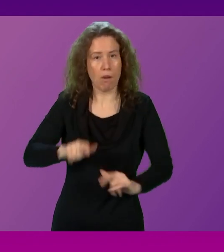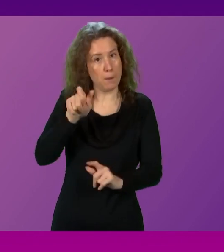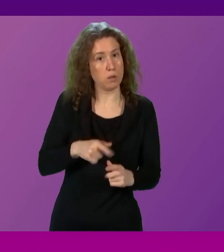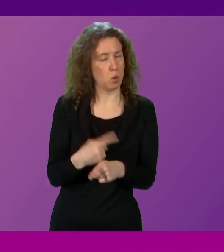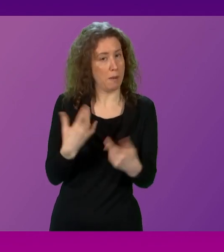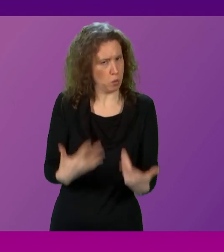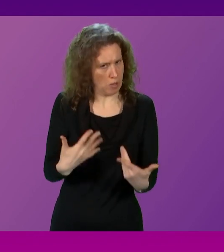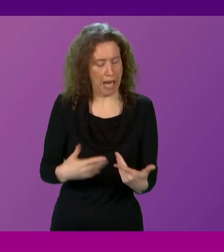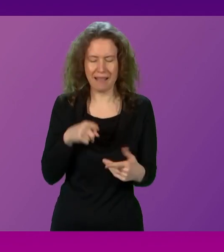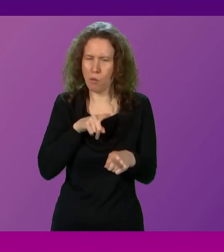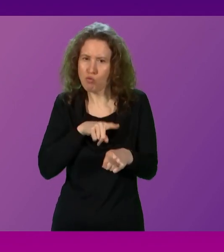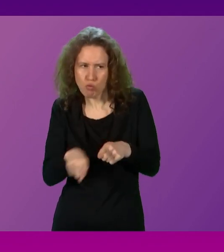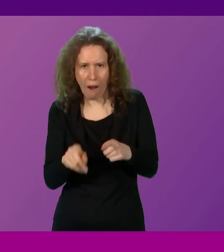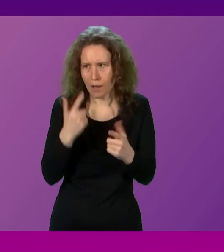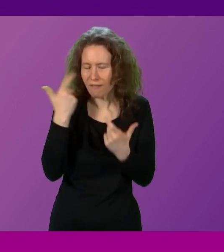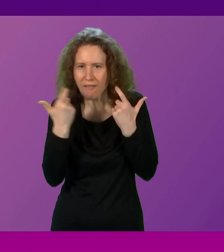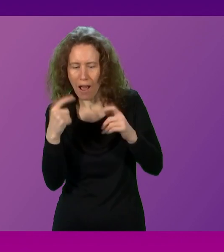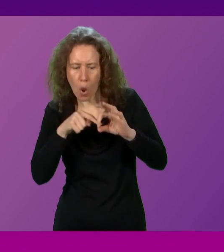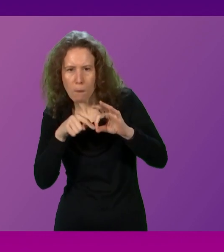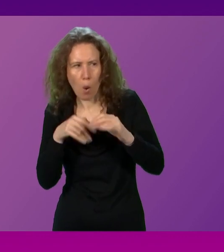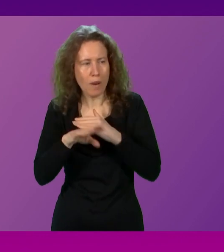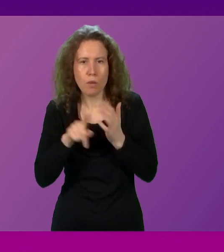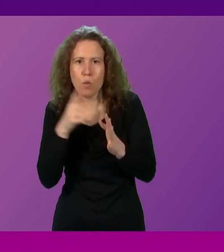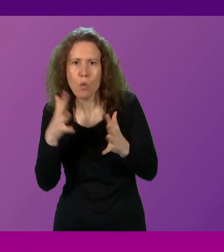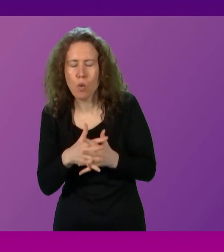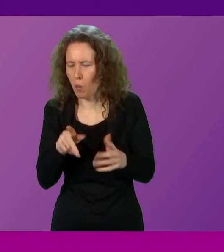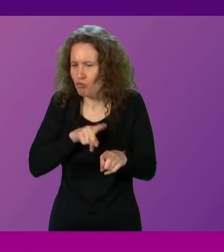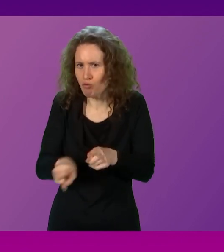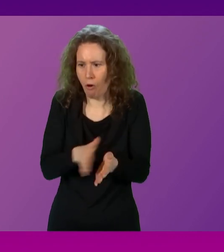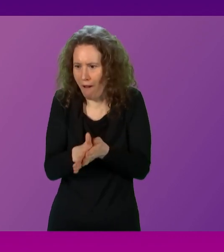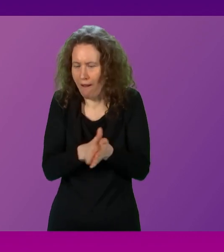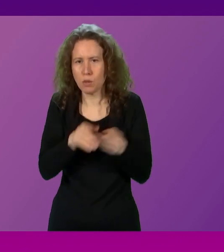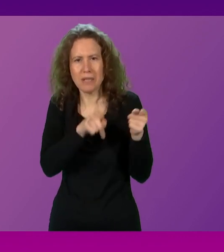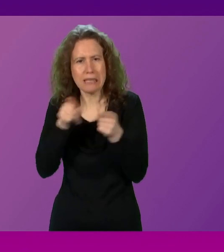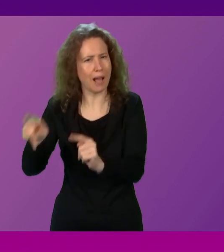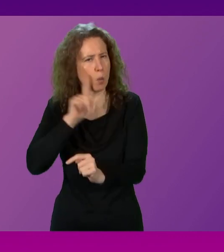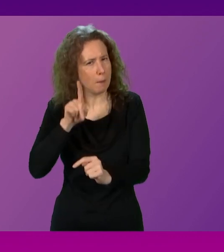try to exploit loopholes in the law and attack and traumatise women. As we have